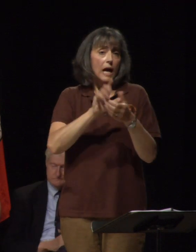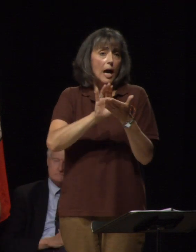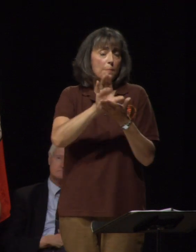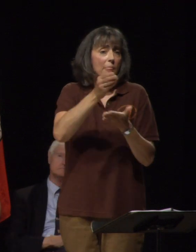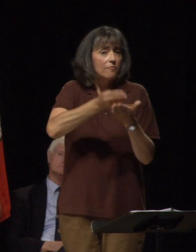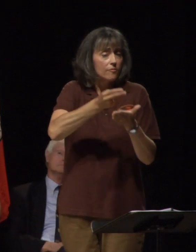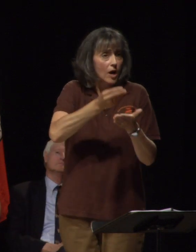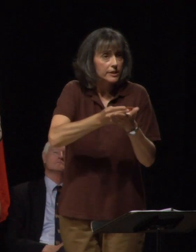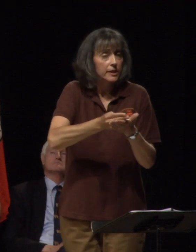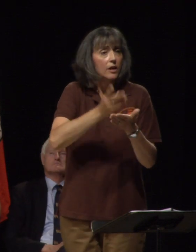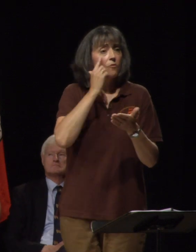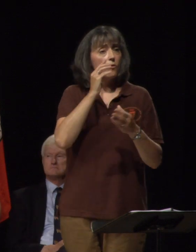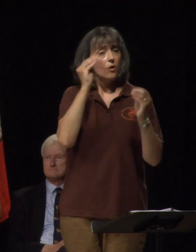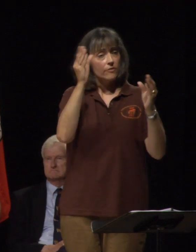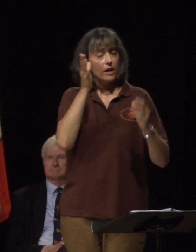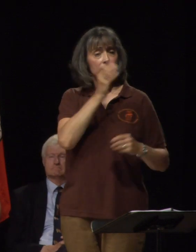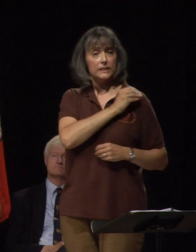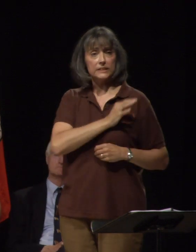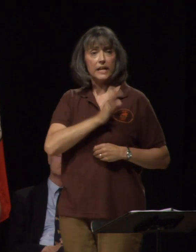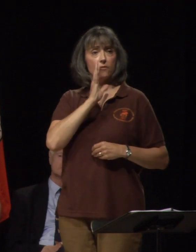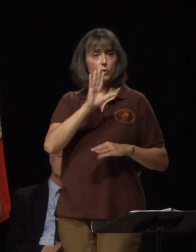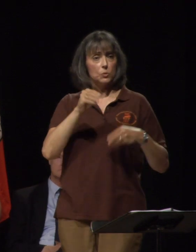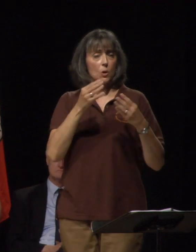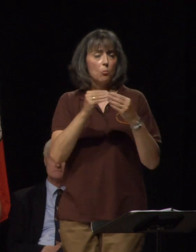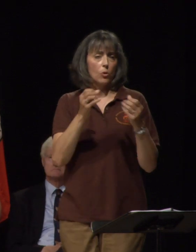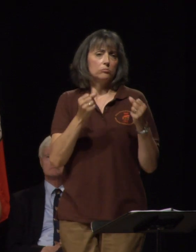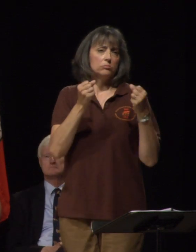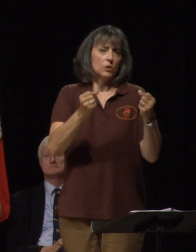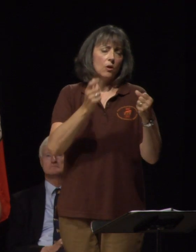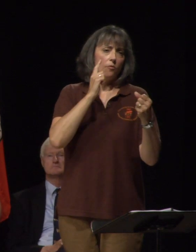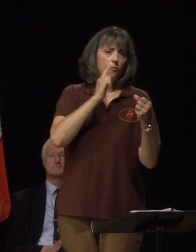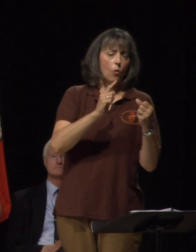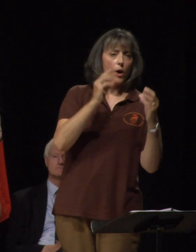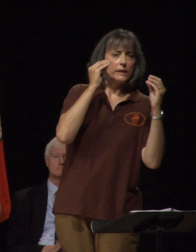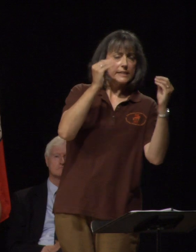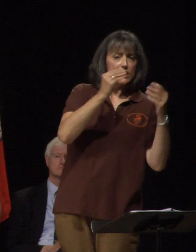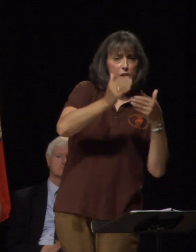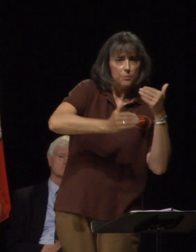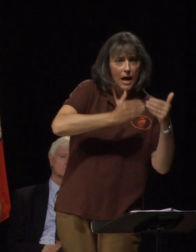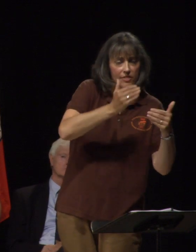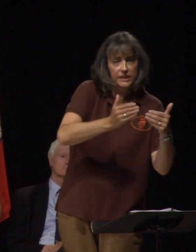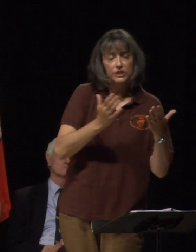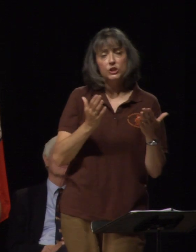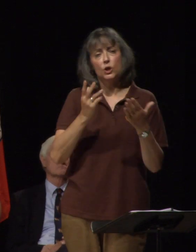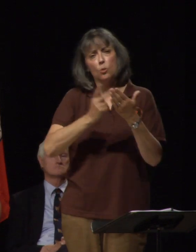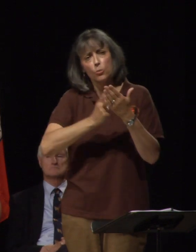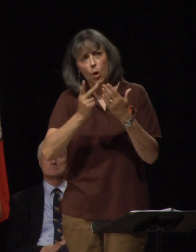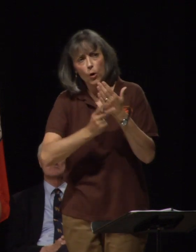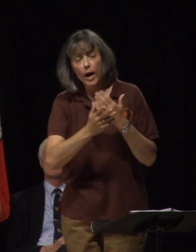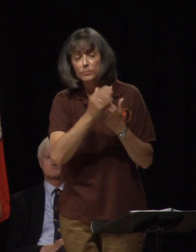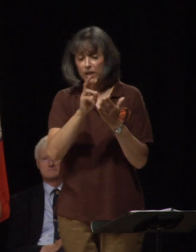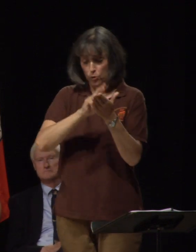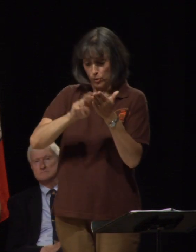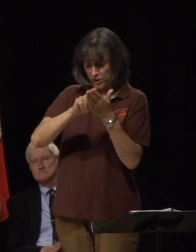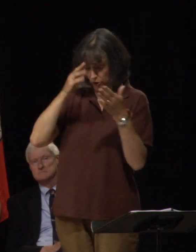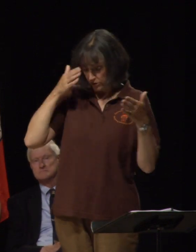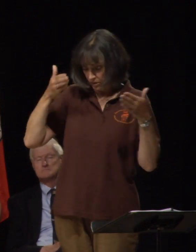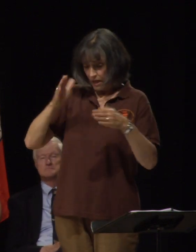TEACHING, PEDAGOGICAL PRACTICES, STUDENT DEVELOPMENT PROGRAMS AND RESEARCH WITH DIVERSITY IMPLICATIONS.